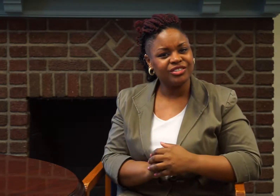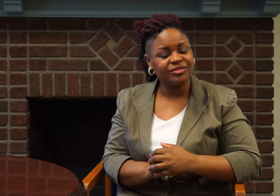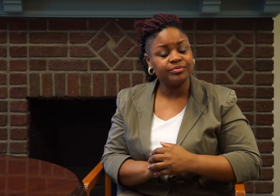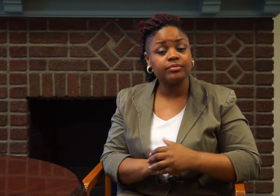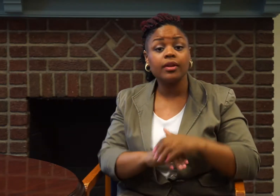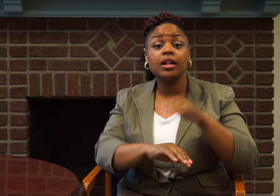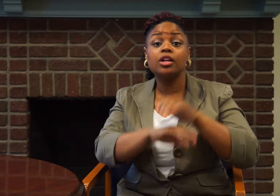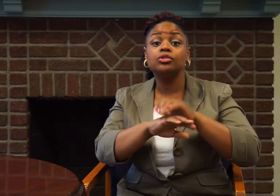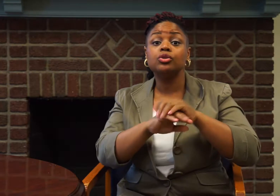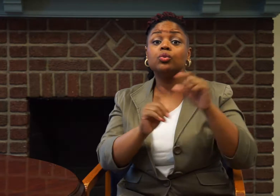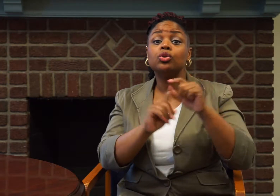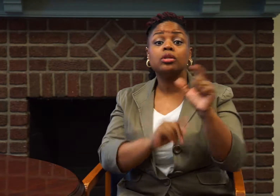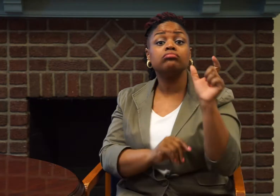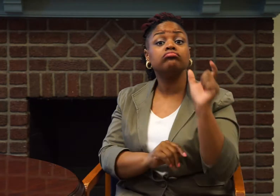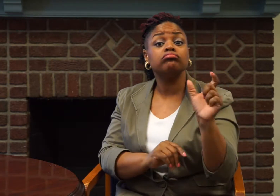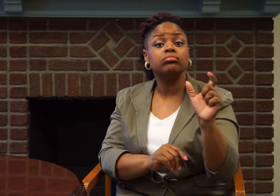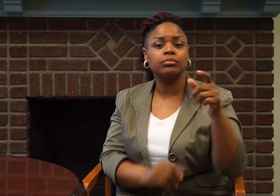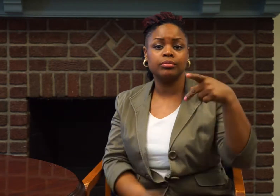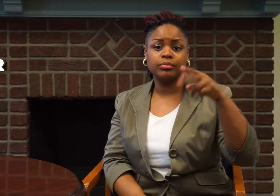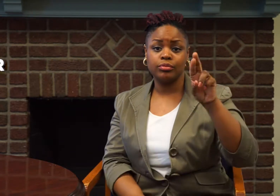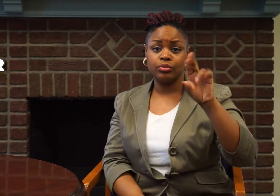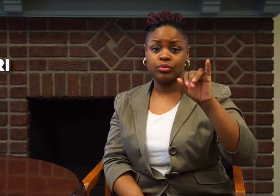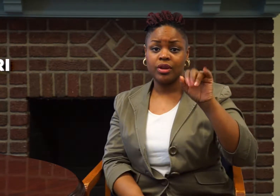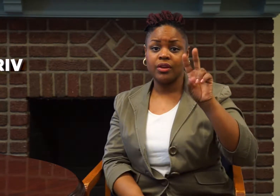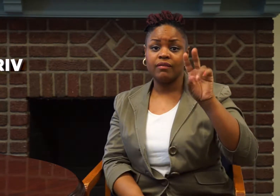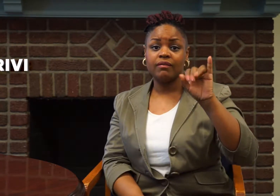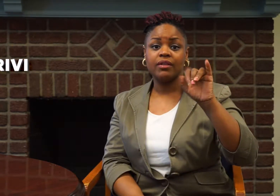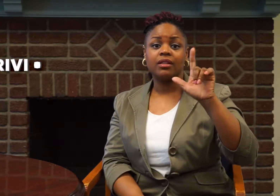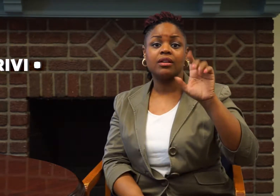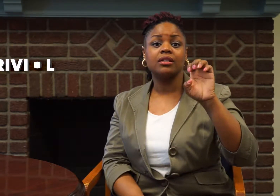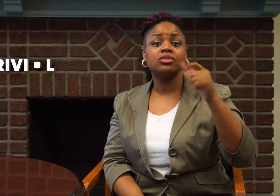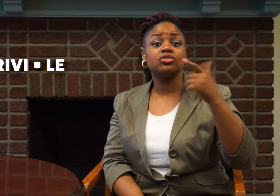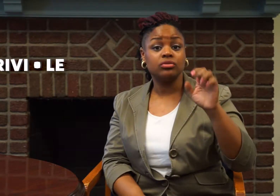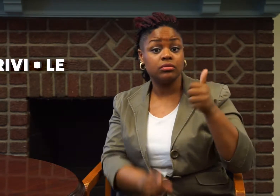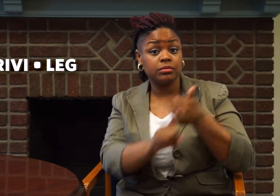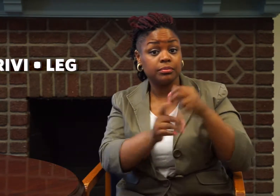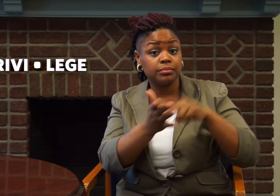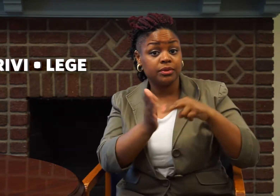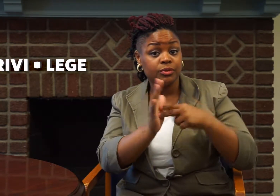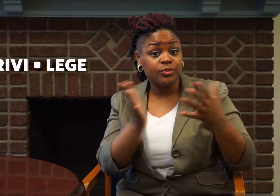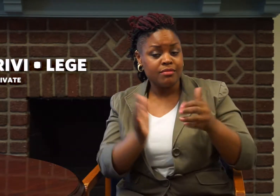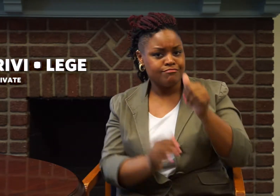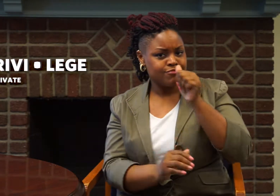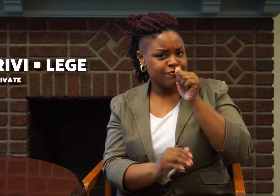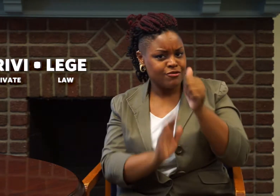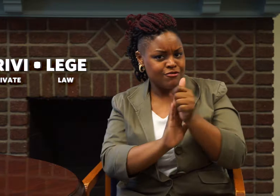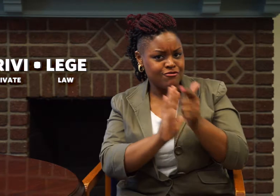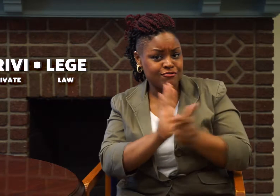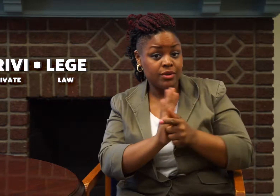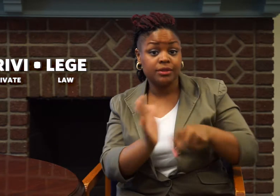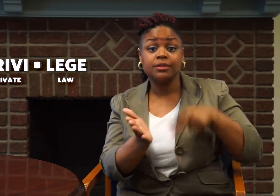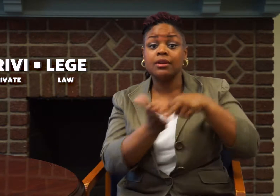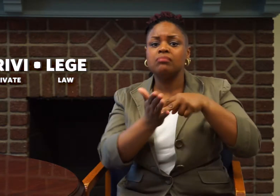The English word Privilege (fingerspells English word) derives from the words for private and law,